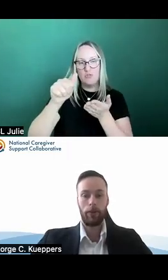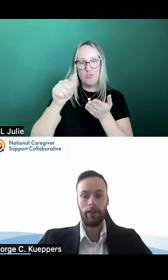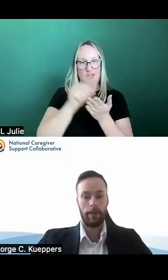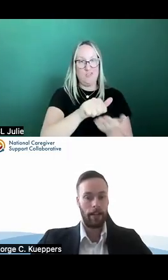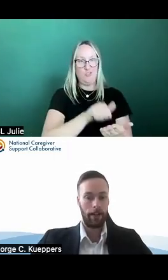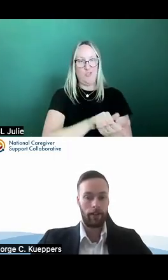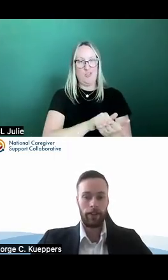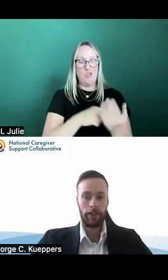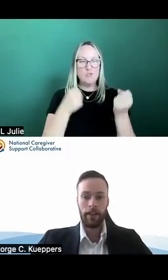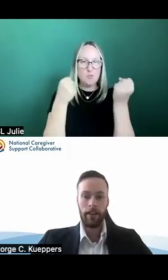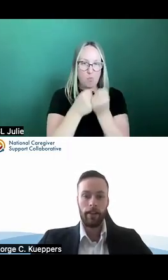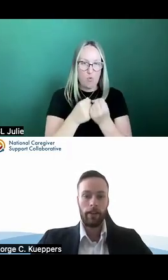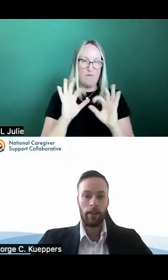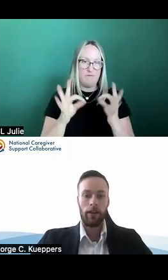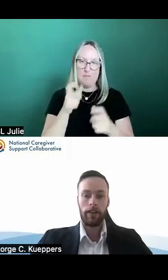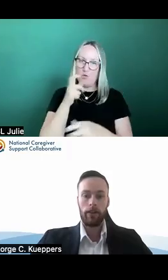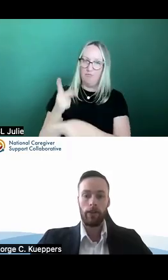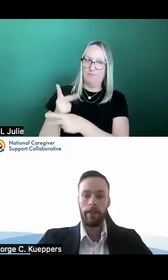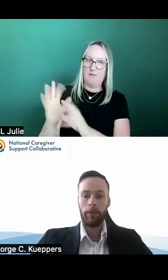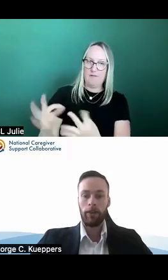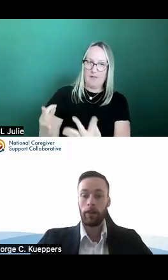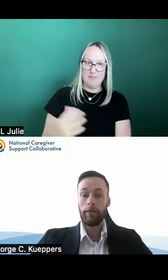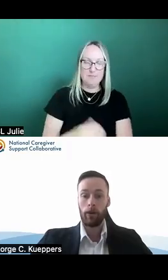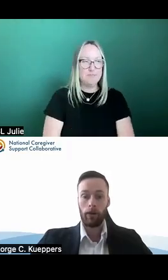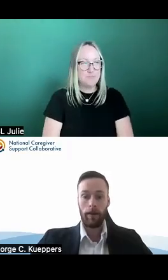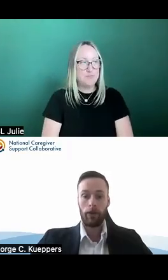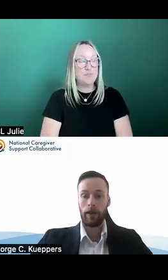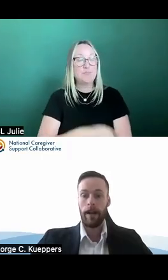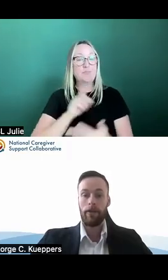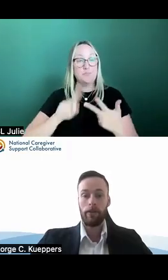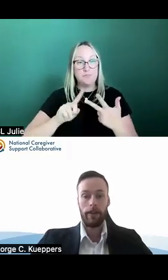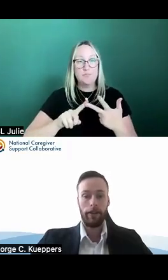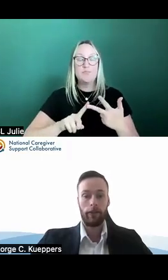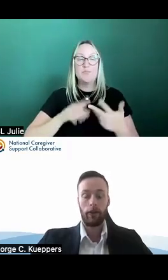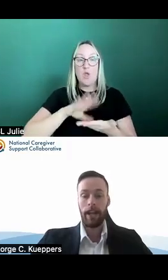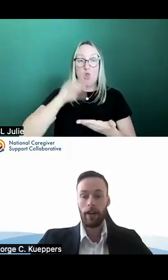support family caregivers. Third, to develop a learning program to create opportunities for CARE